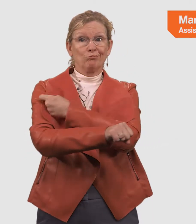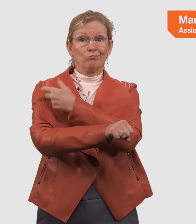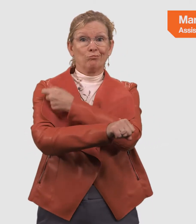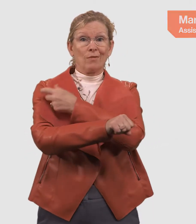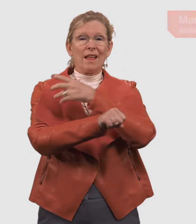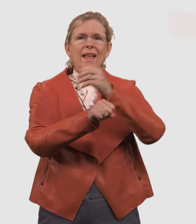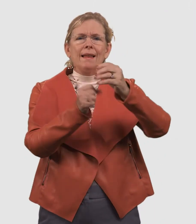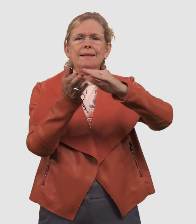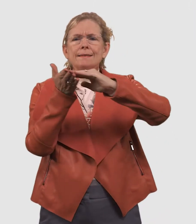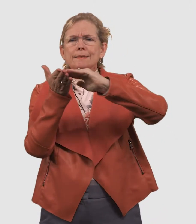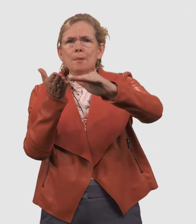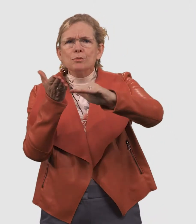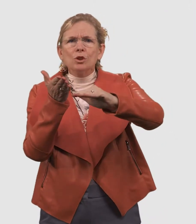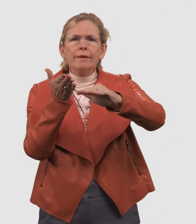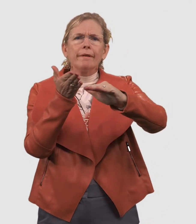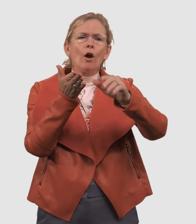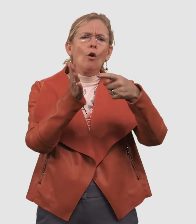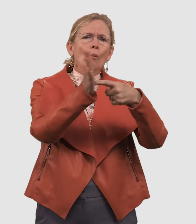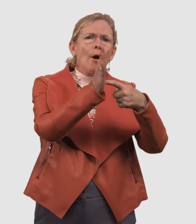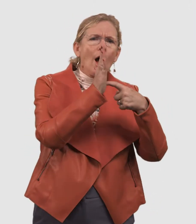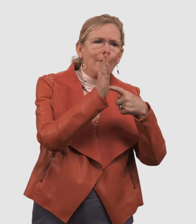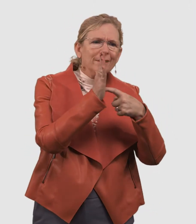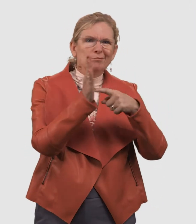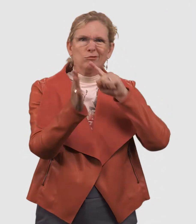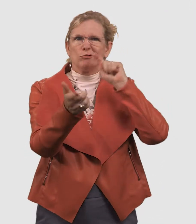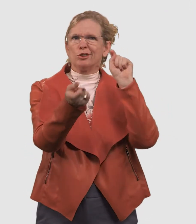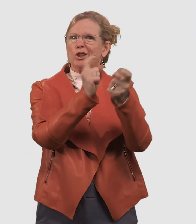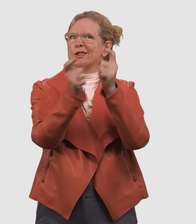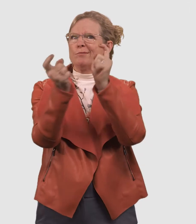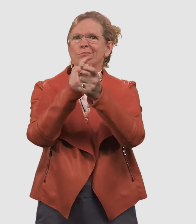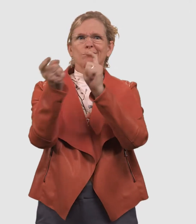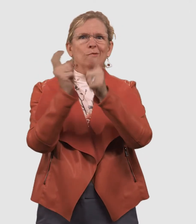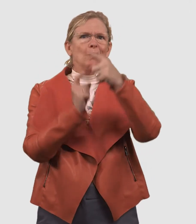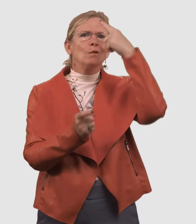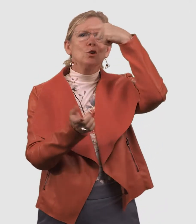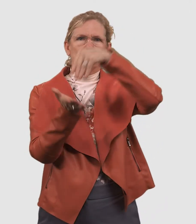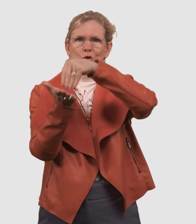COVID-19 vaccination and exemption requirements